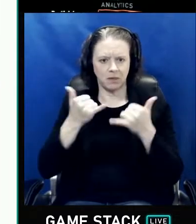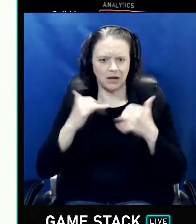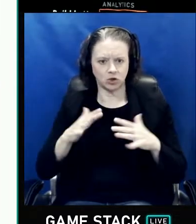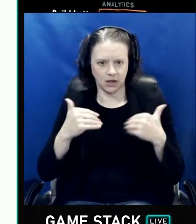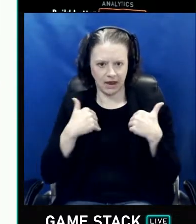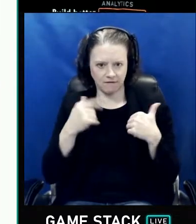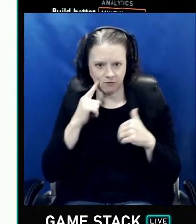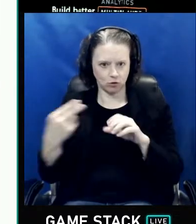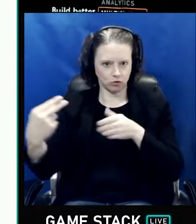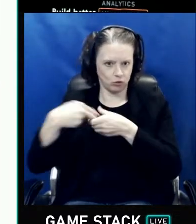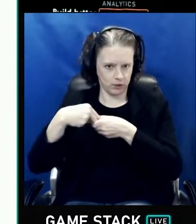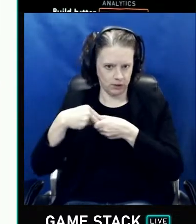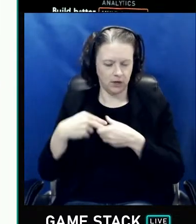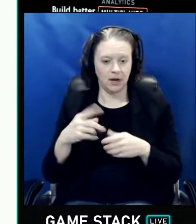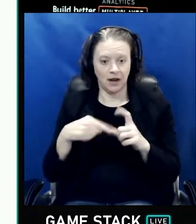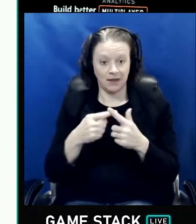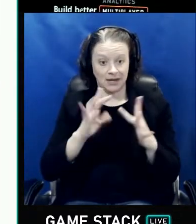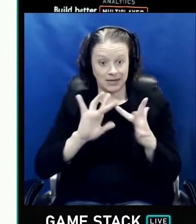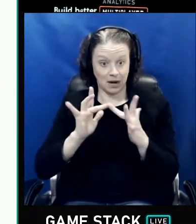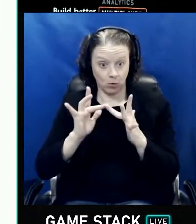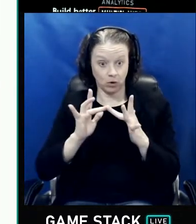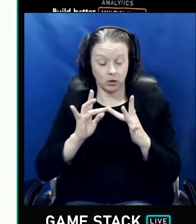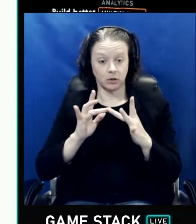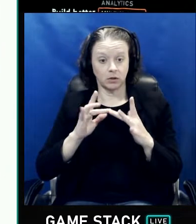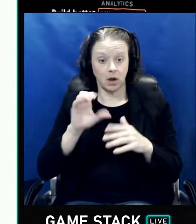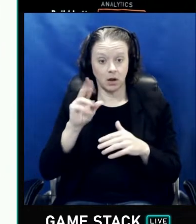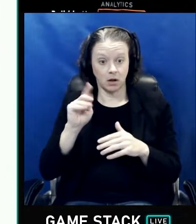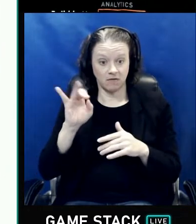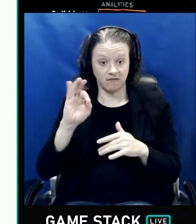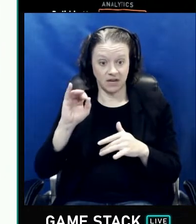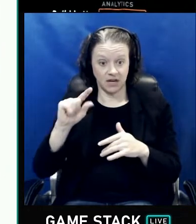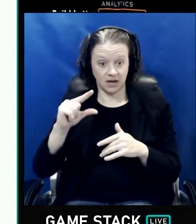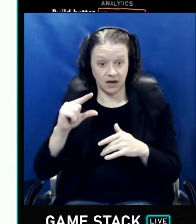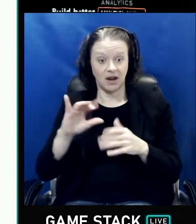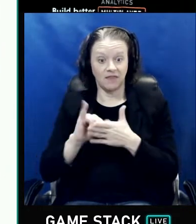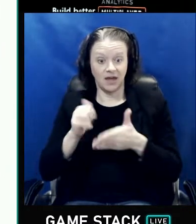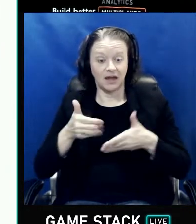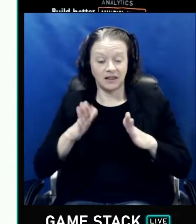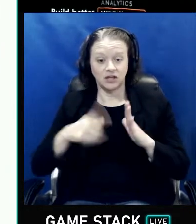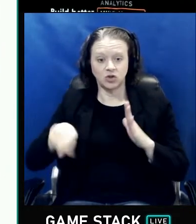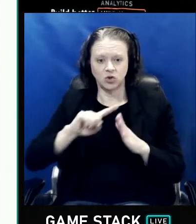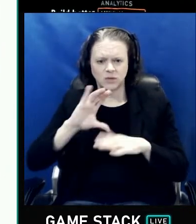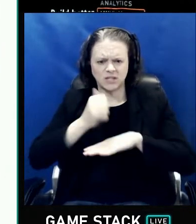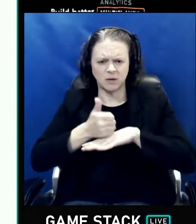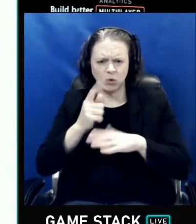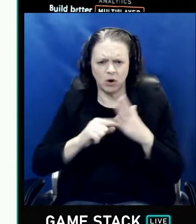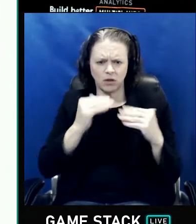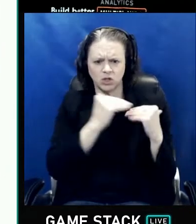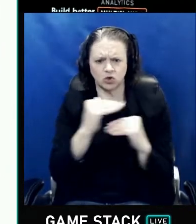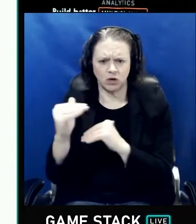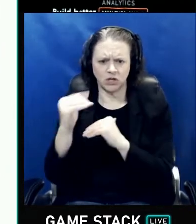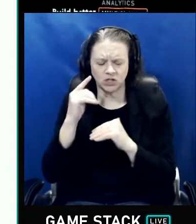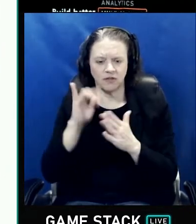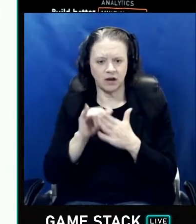allows you to set constraints on the network resources that are valid for your game. The region list would allow you to provide a